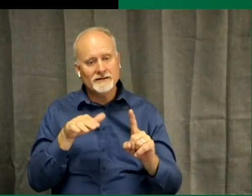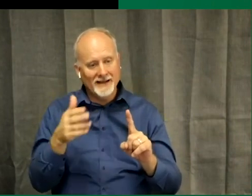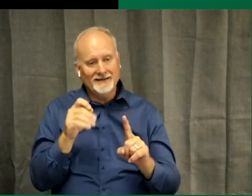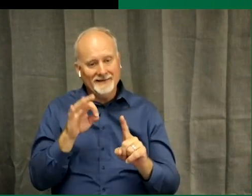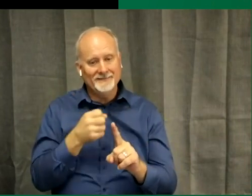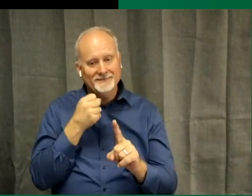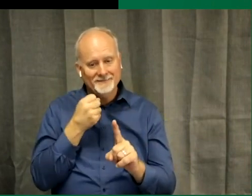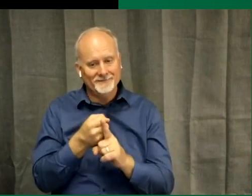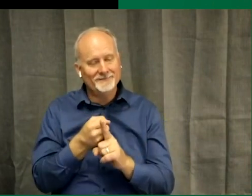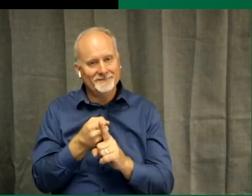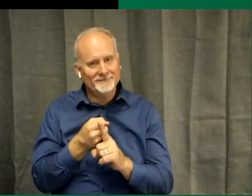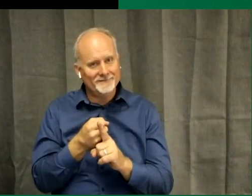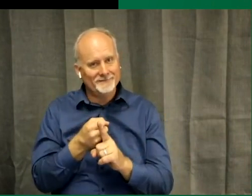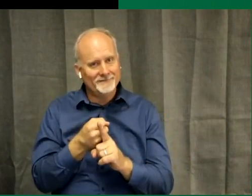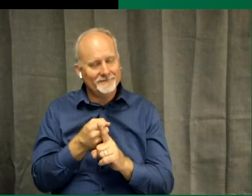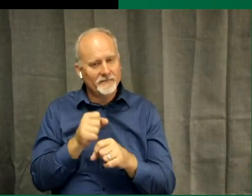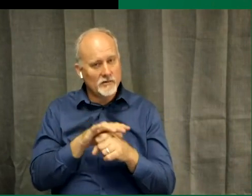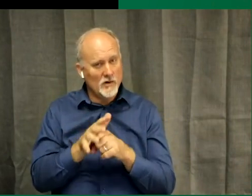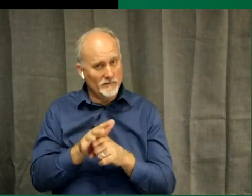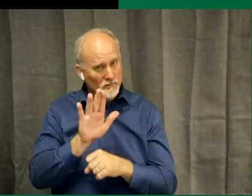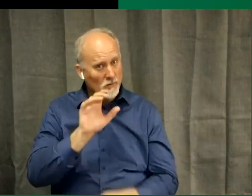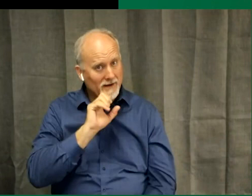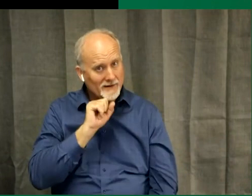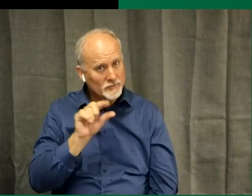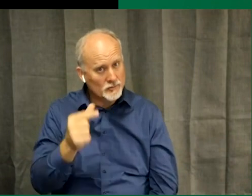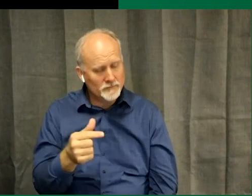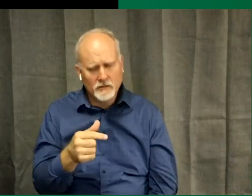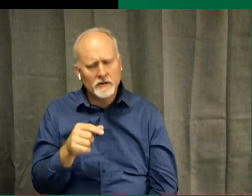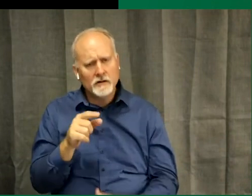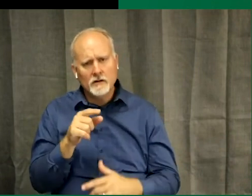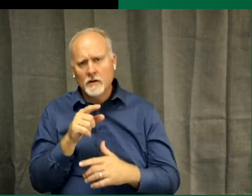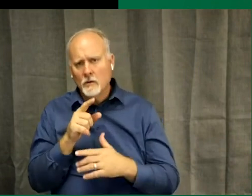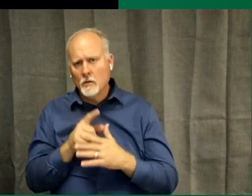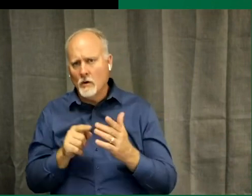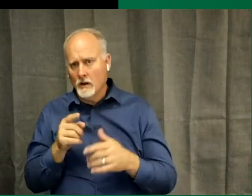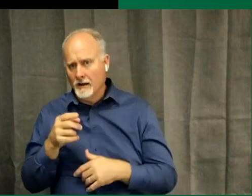we look at national averages and what changes your risk of whether or not you'll have a severe case